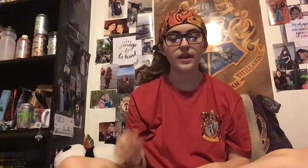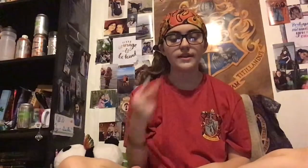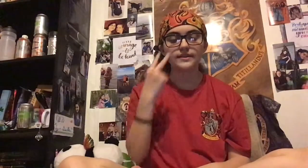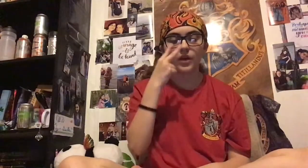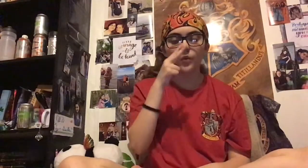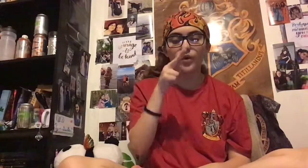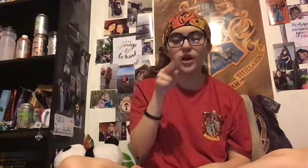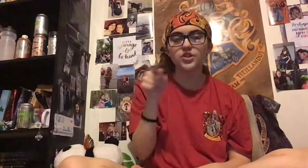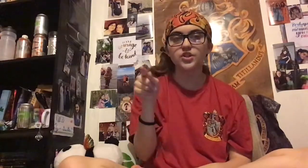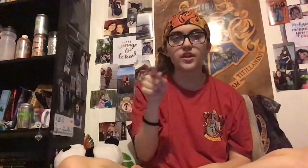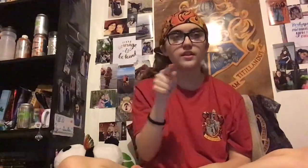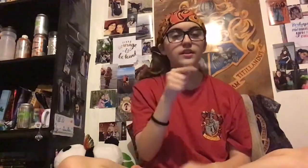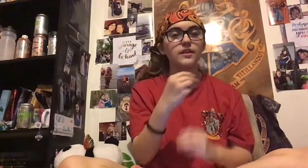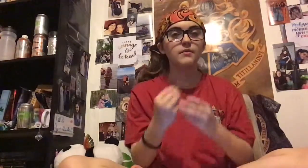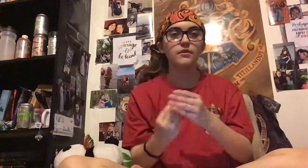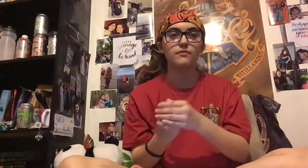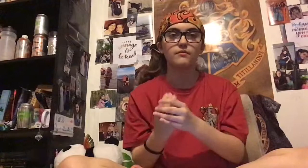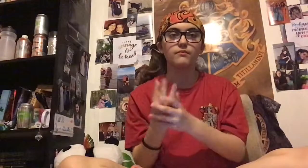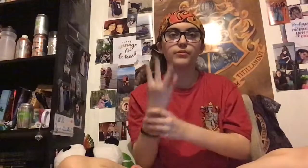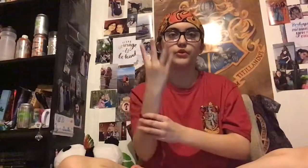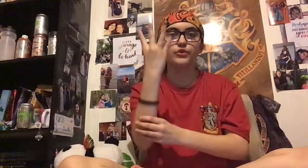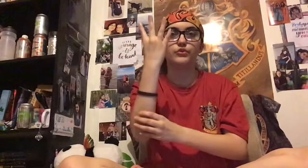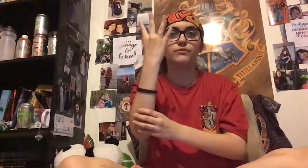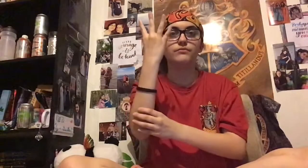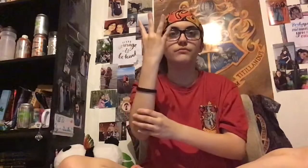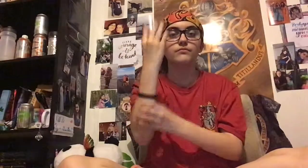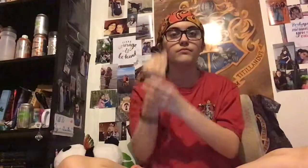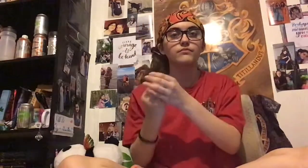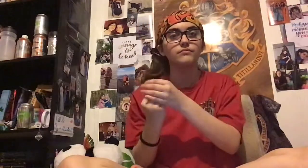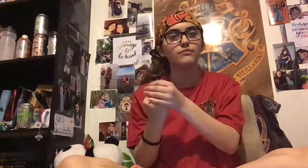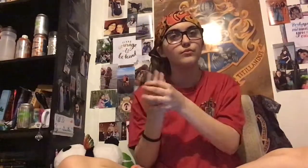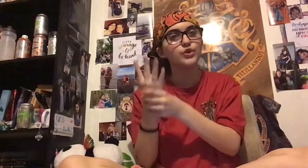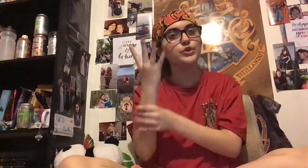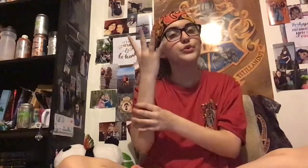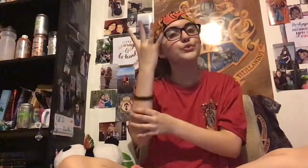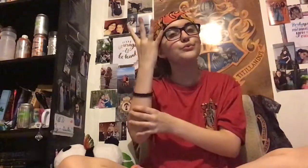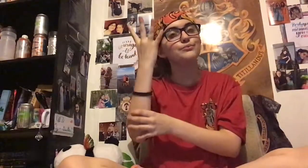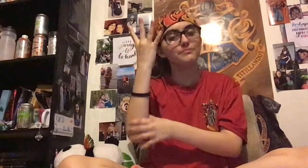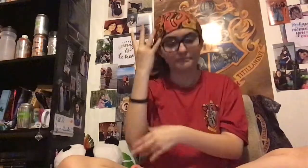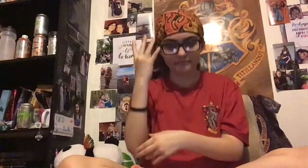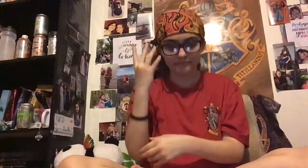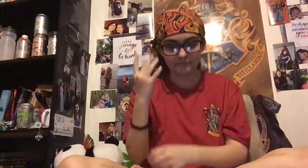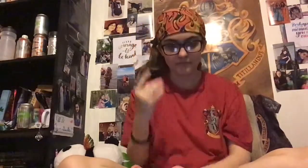I'll watch them bloom bloom